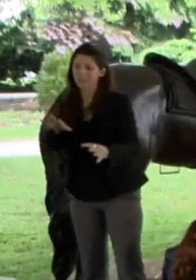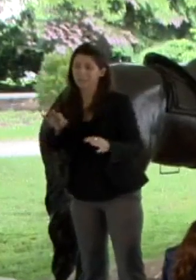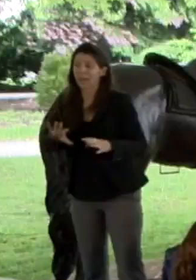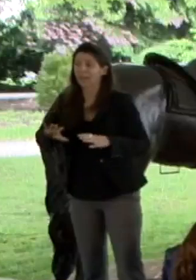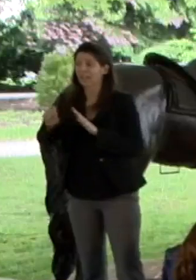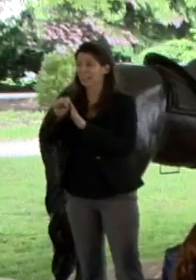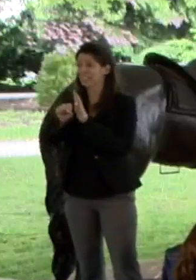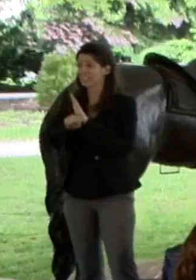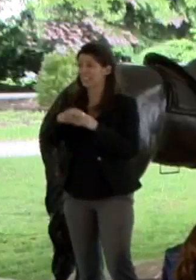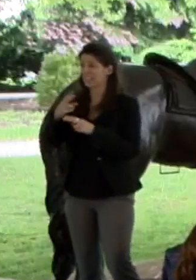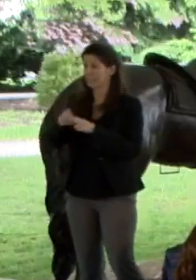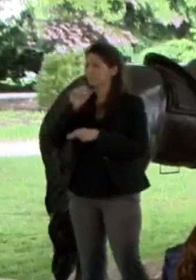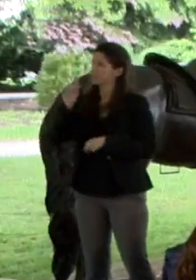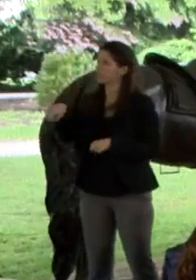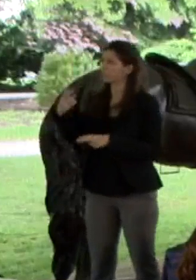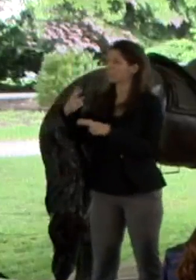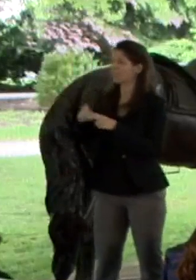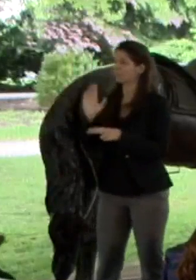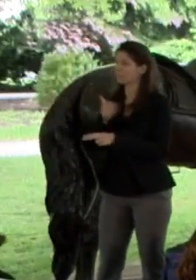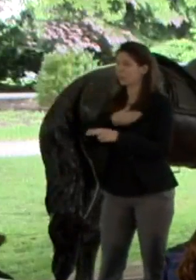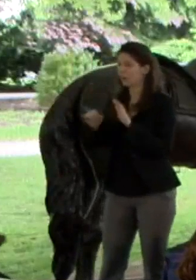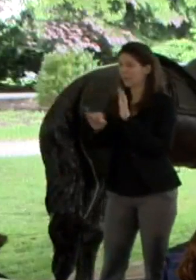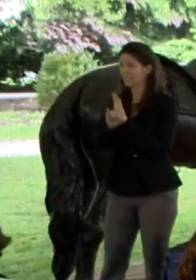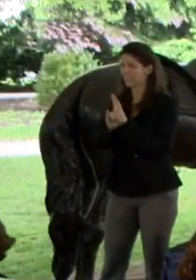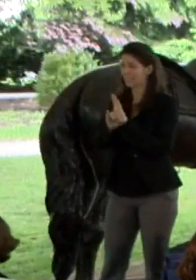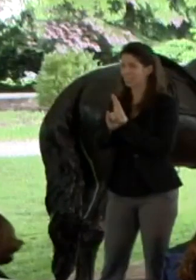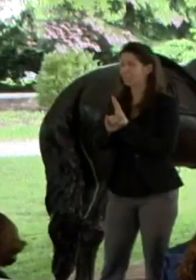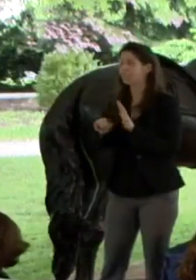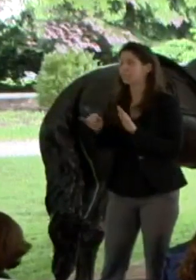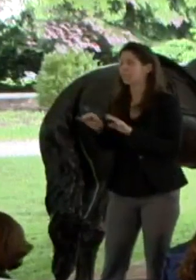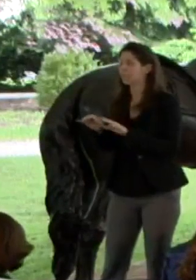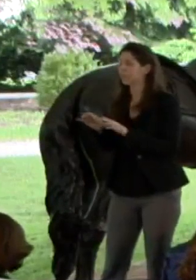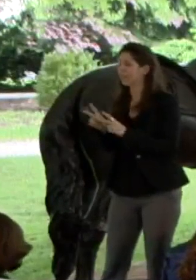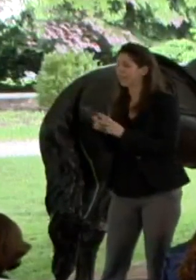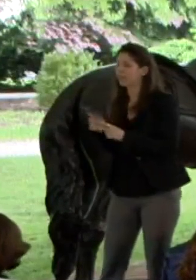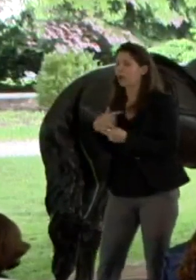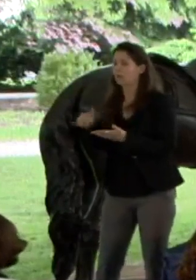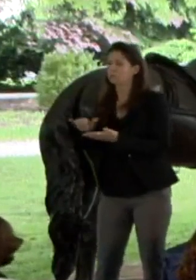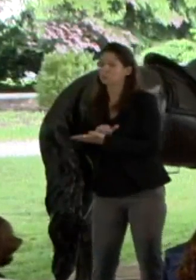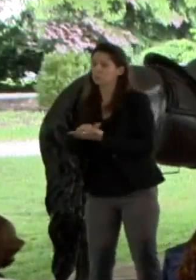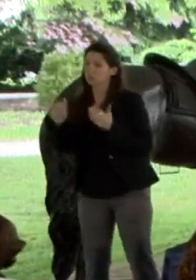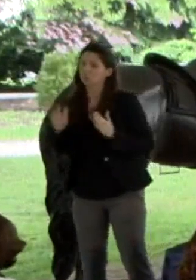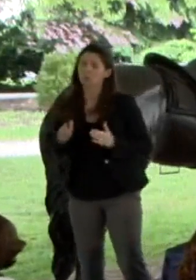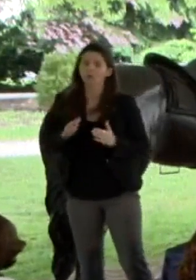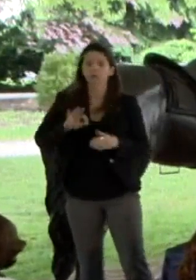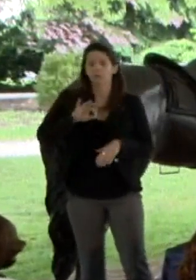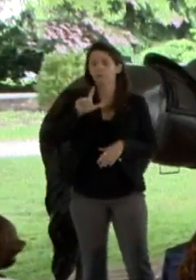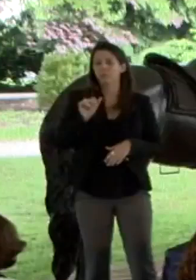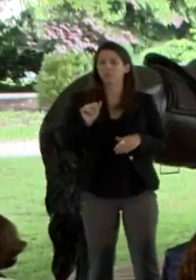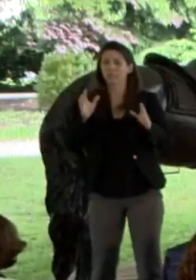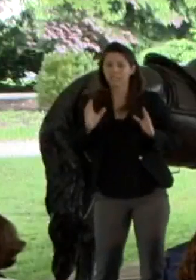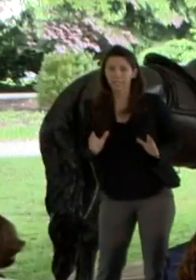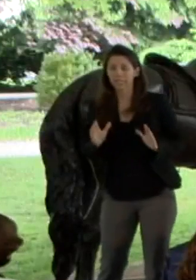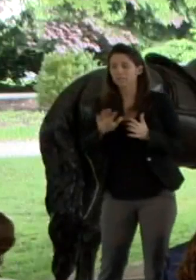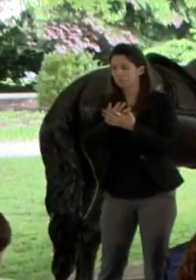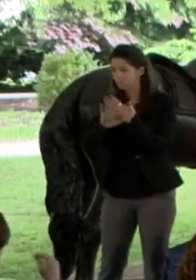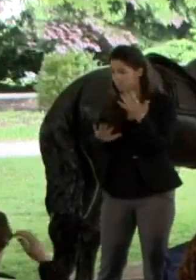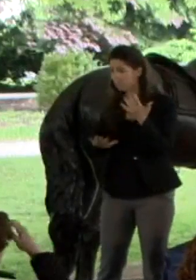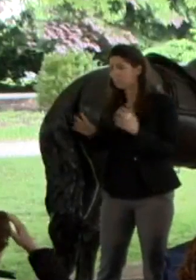FOR PEOPLE TO WEIGH IN ON THIS FOR PEOPLE HERE TO GET THEIR SAY.